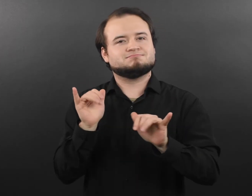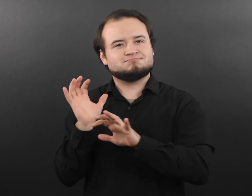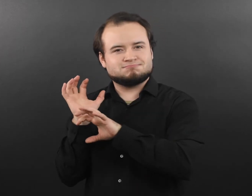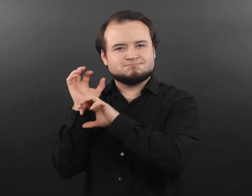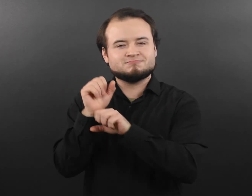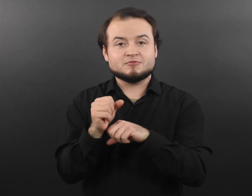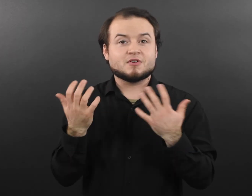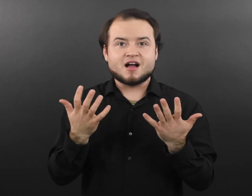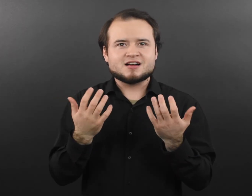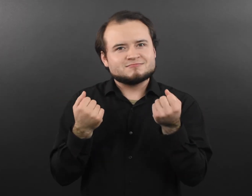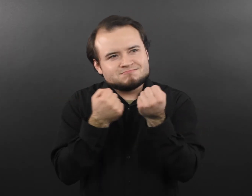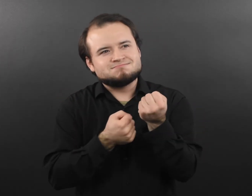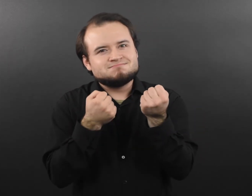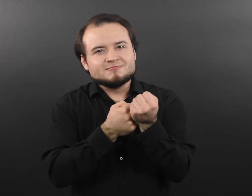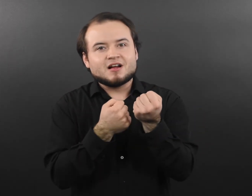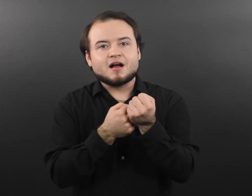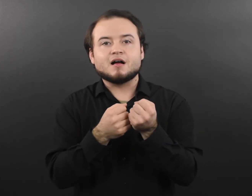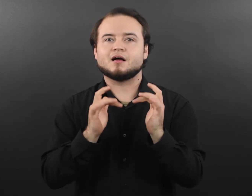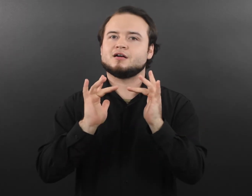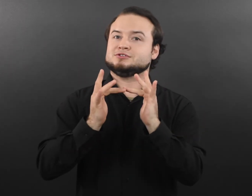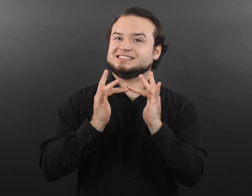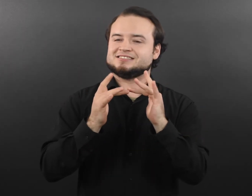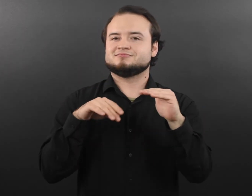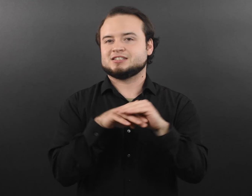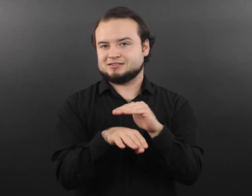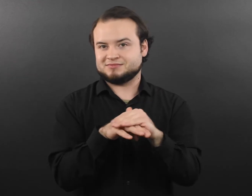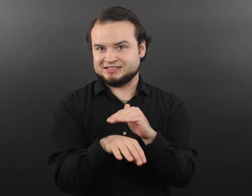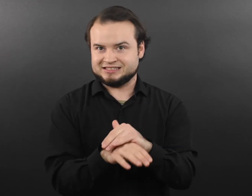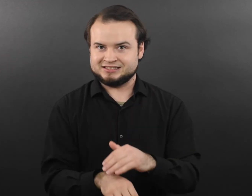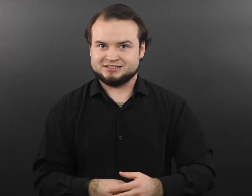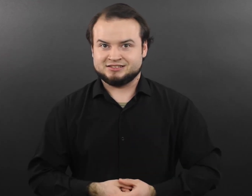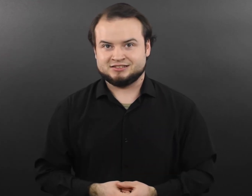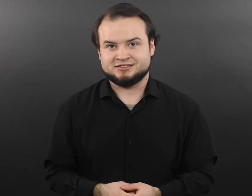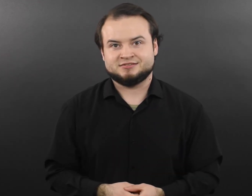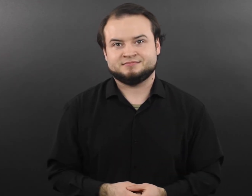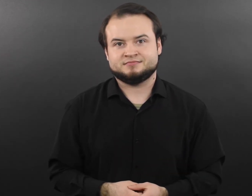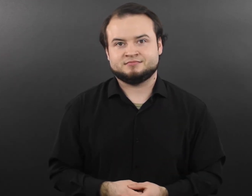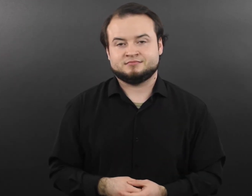tradition in advocating for digital accessibility. In